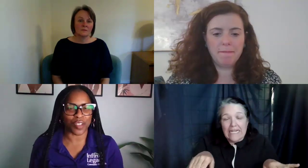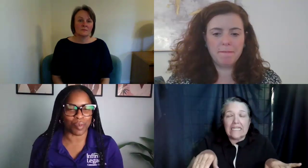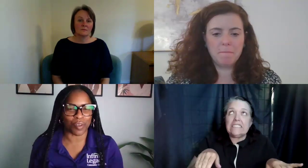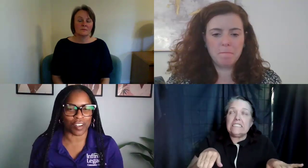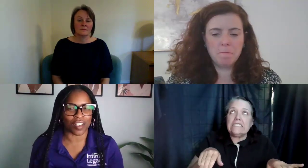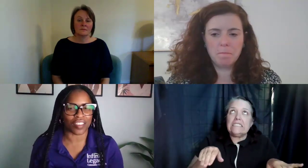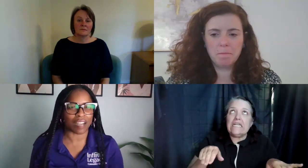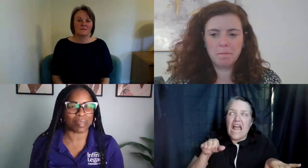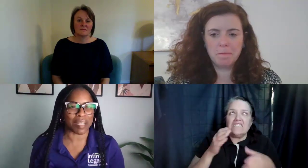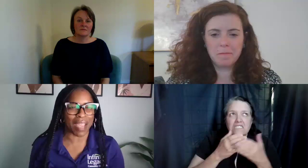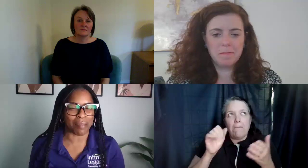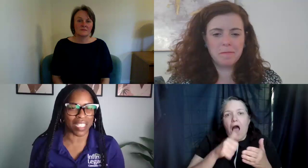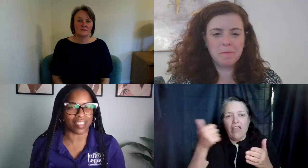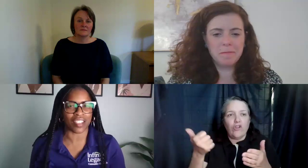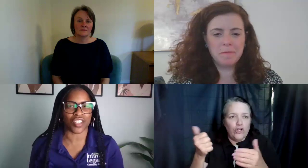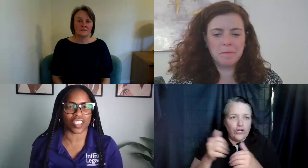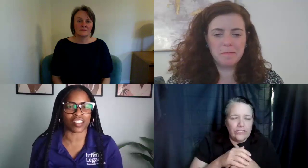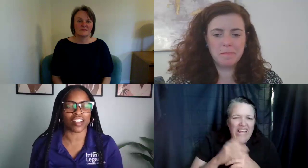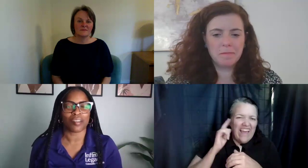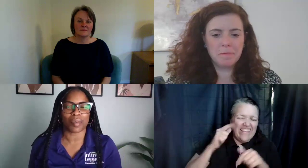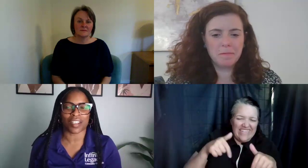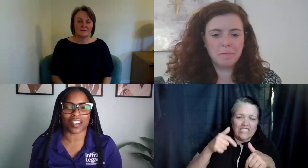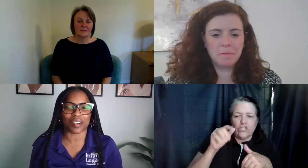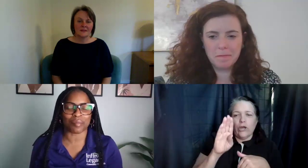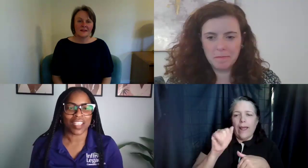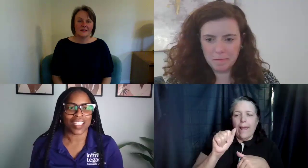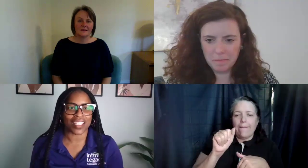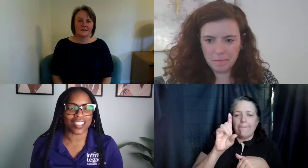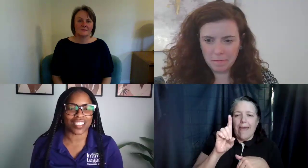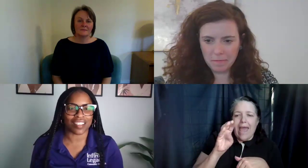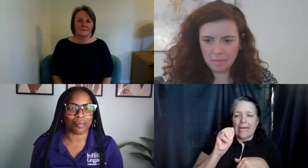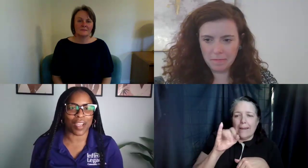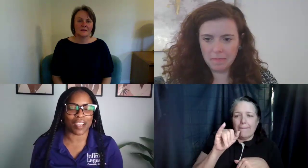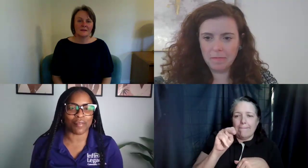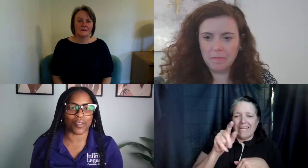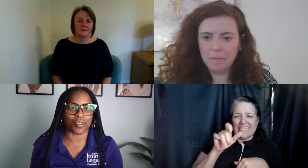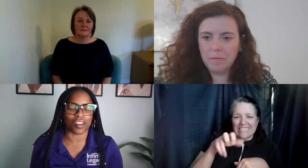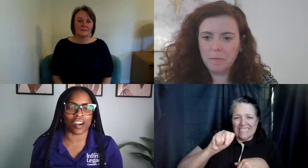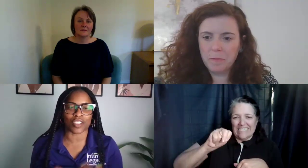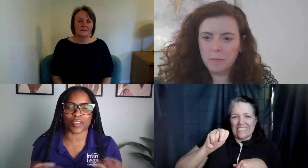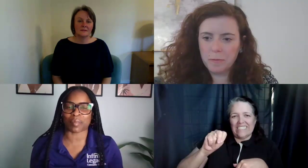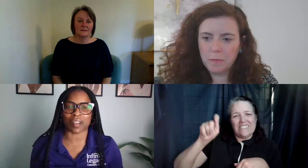few more. I think I'm playing badminton this year, but it's a way for our transplant